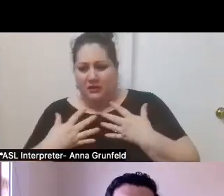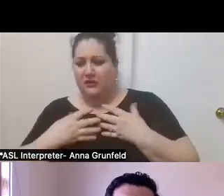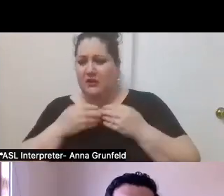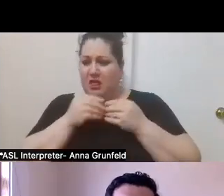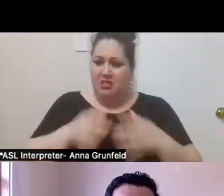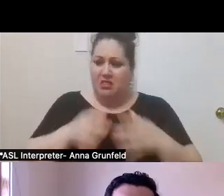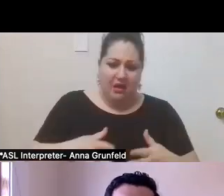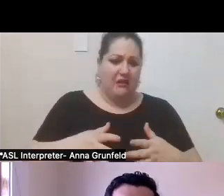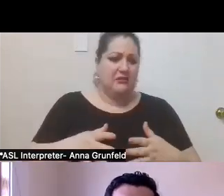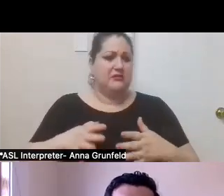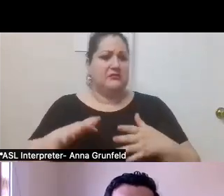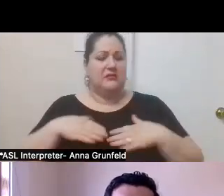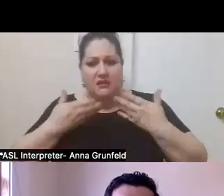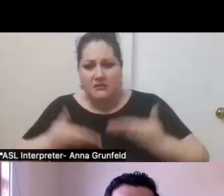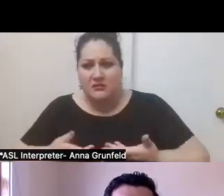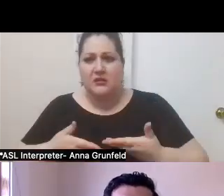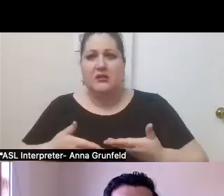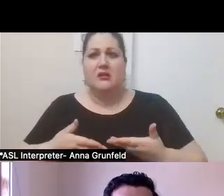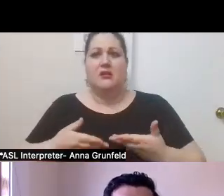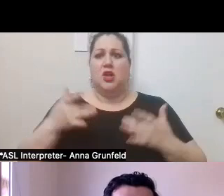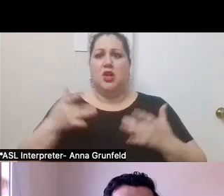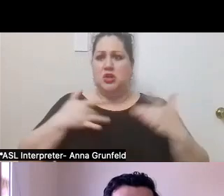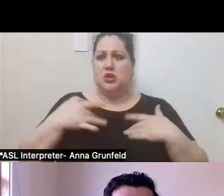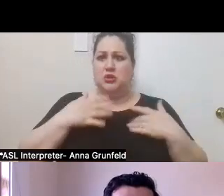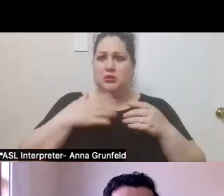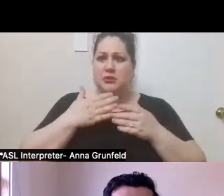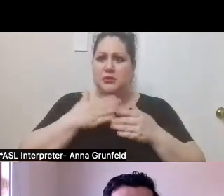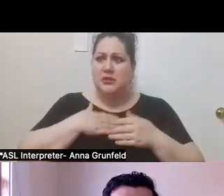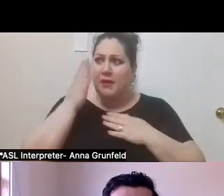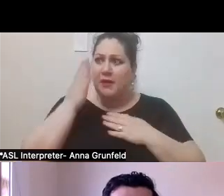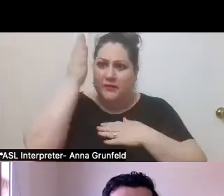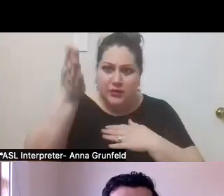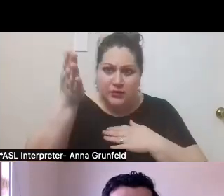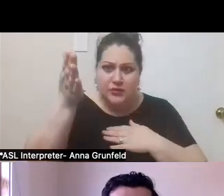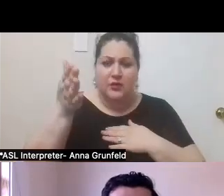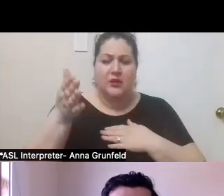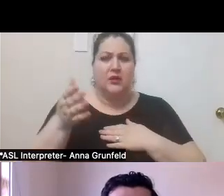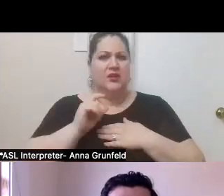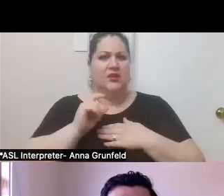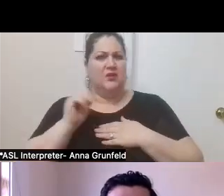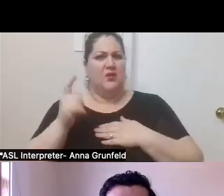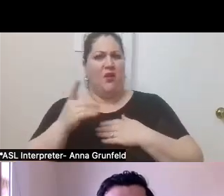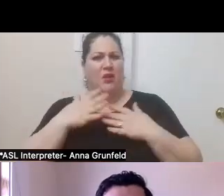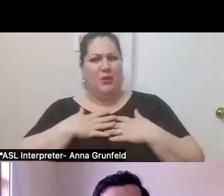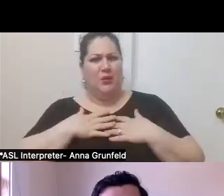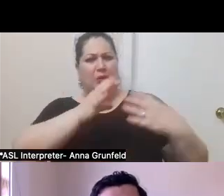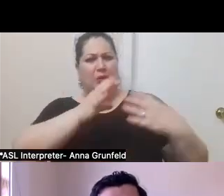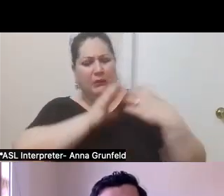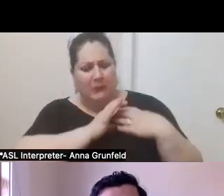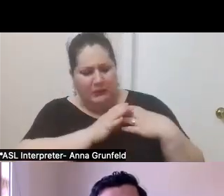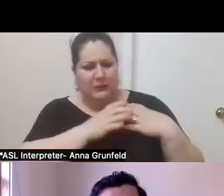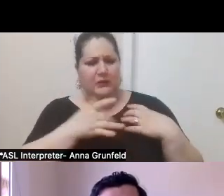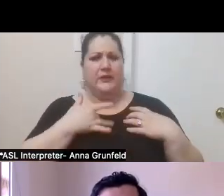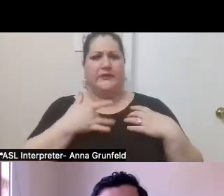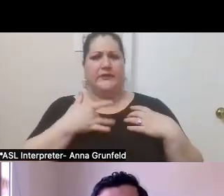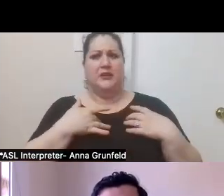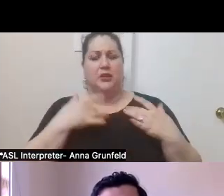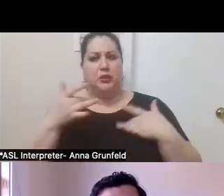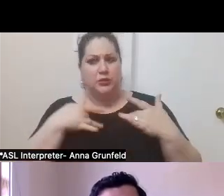concerns about my future were all a huge burden on my overall well being. Next slide.